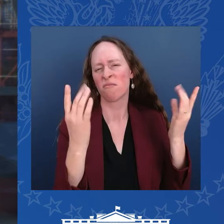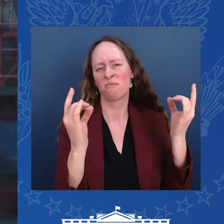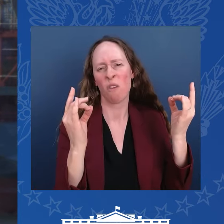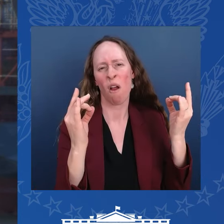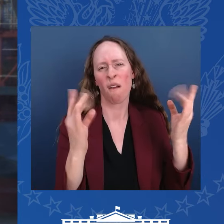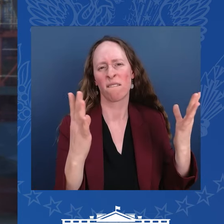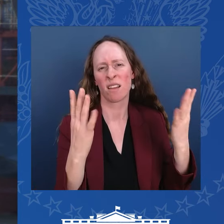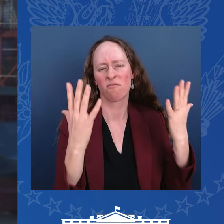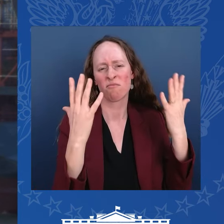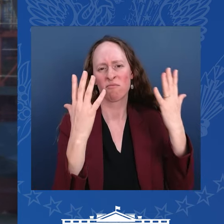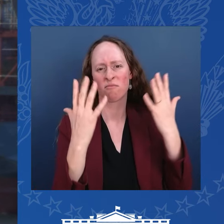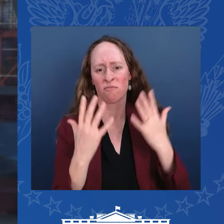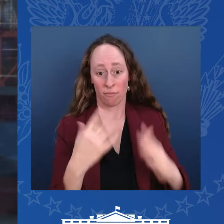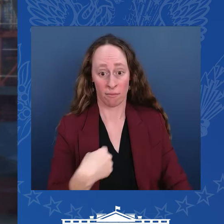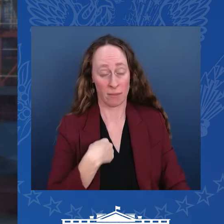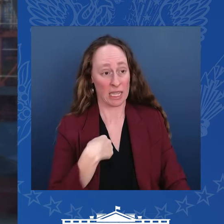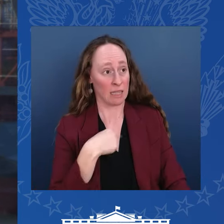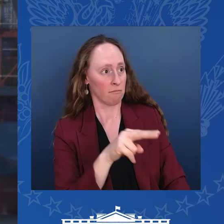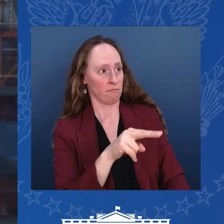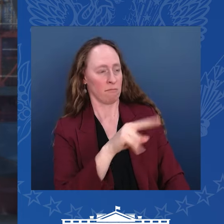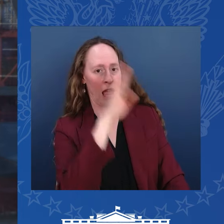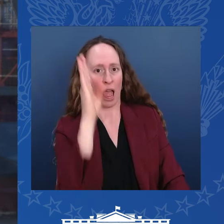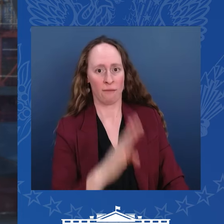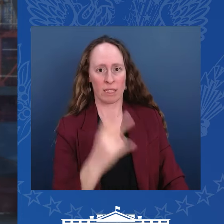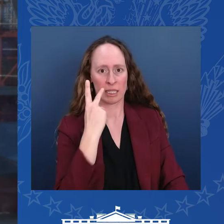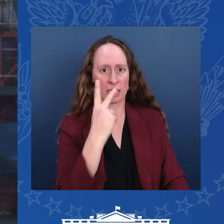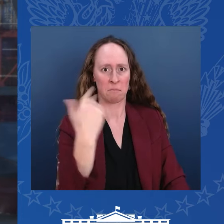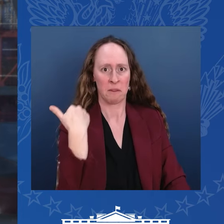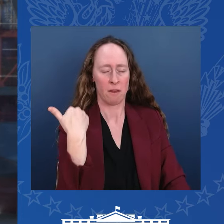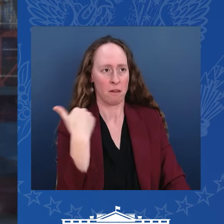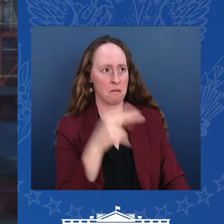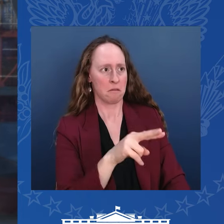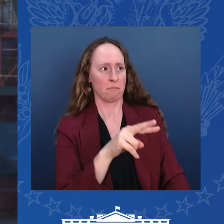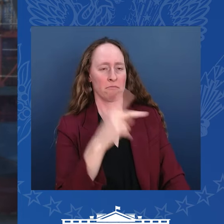Because that bridge has been there since I've been born.